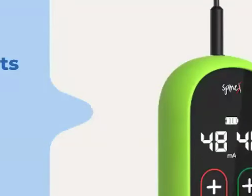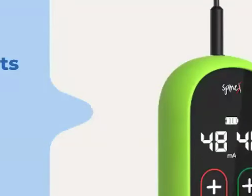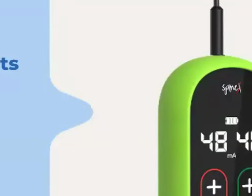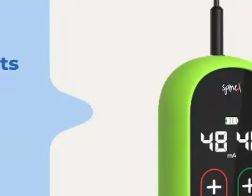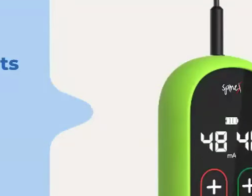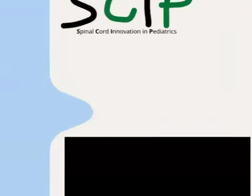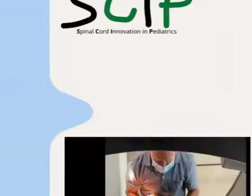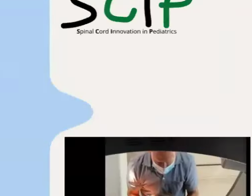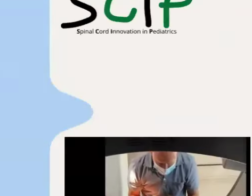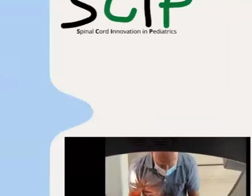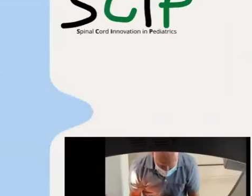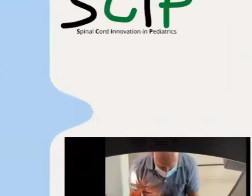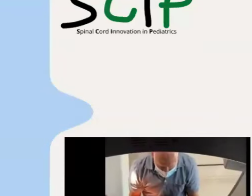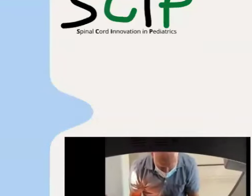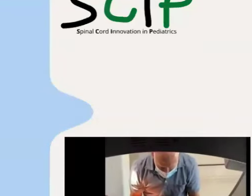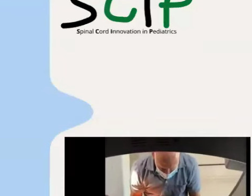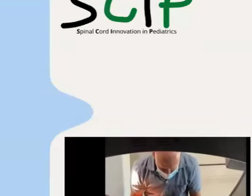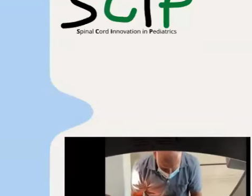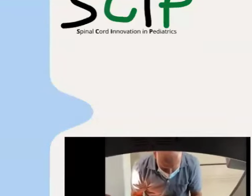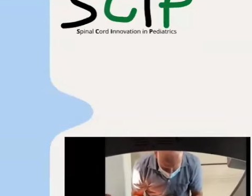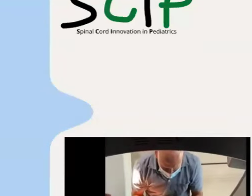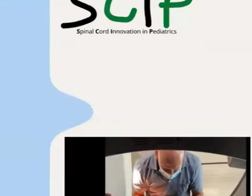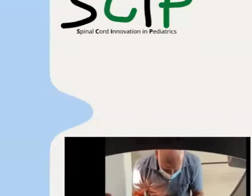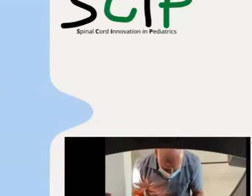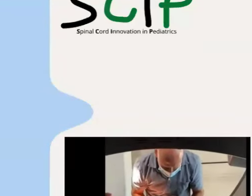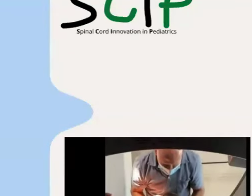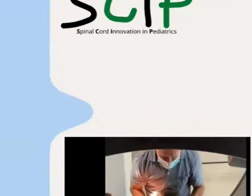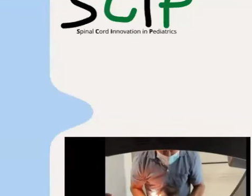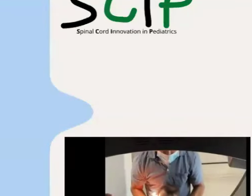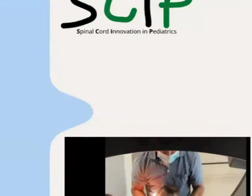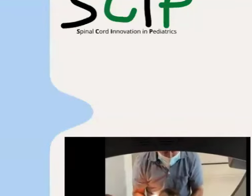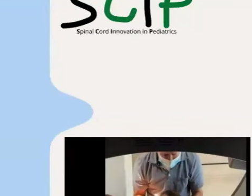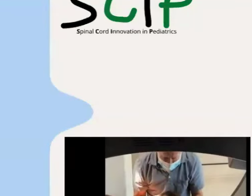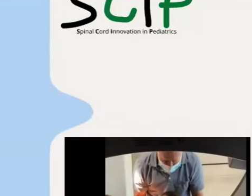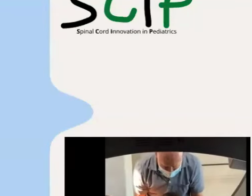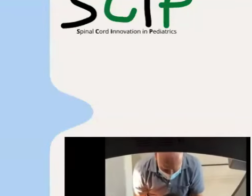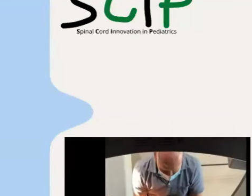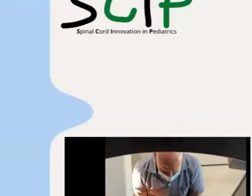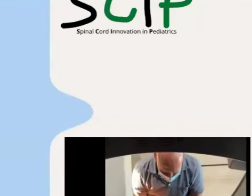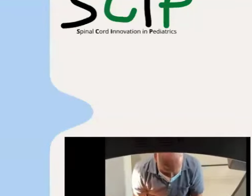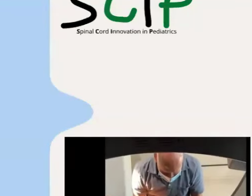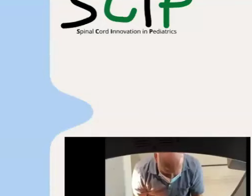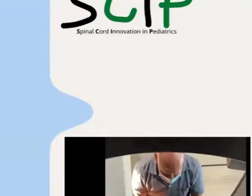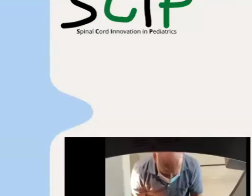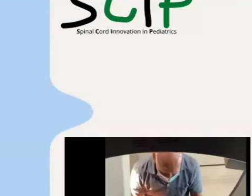Cerebral palsy is the most commonly seen movement disorder in the pediatric population. Here's an example of a child living with CP